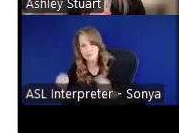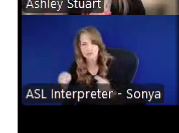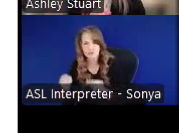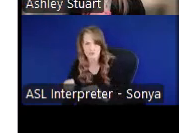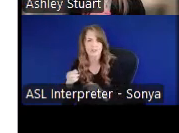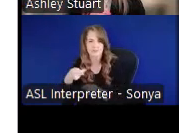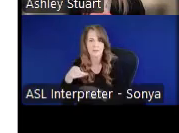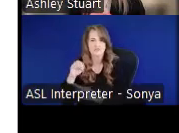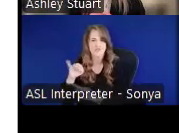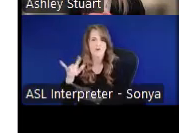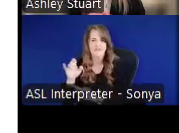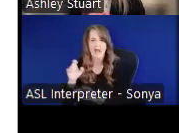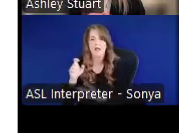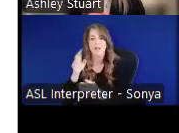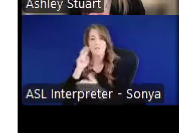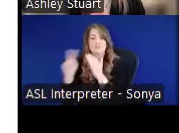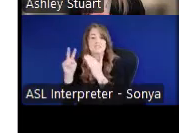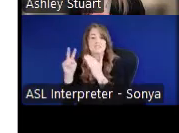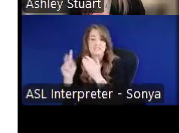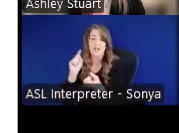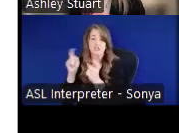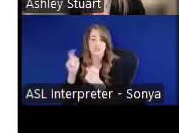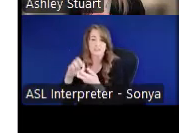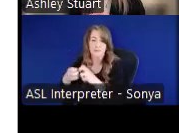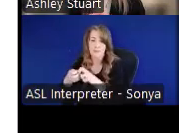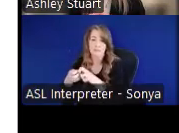problems above and beyond frequency of duration,